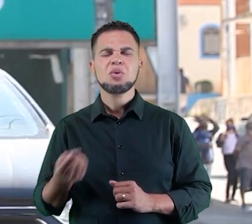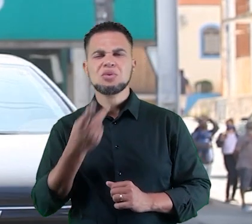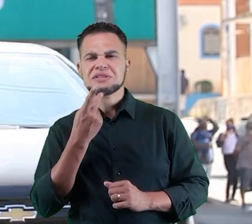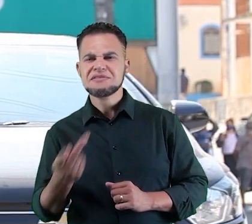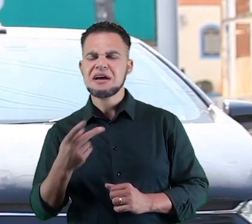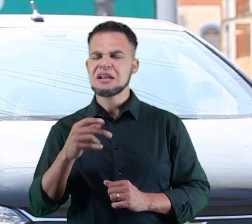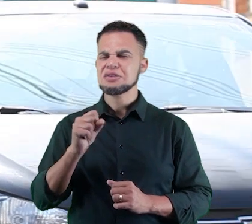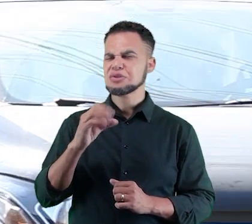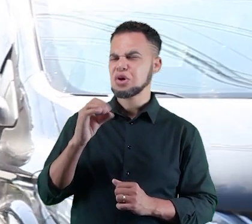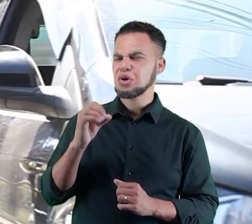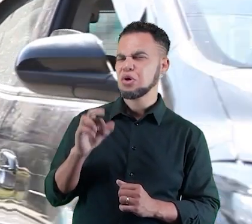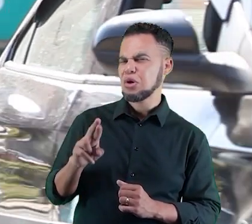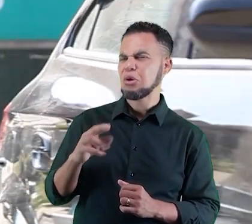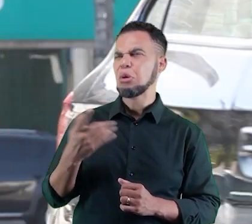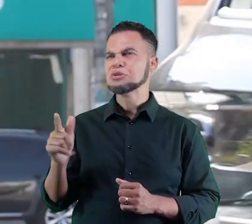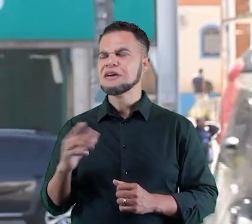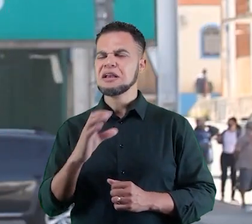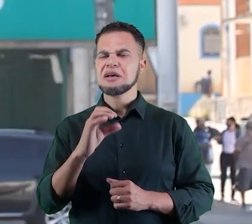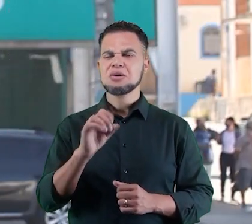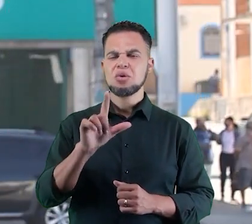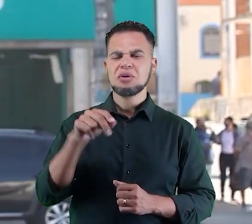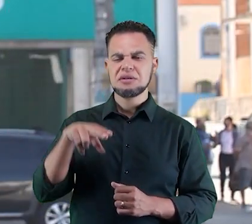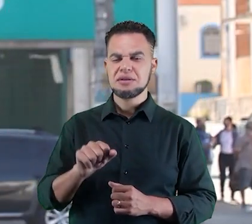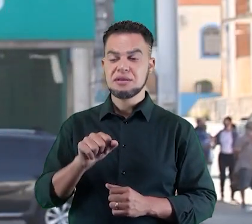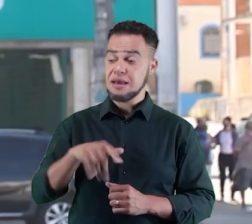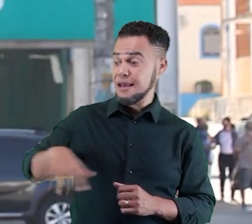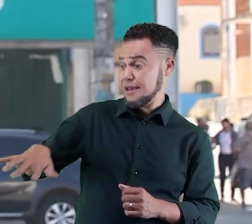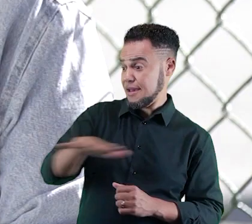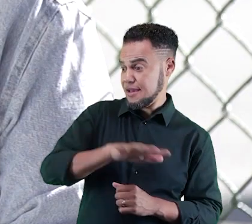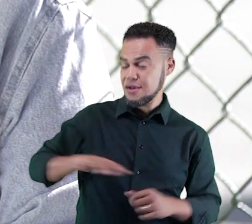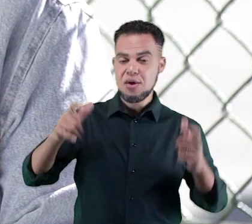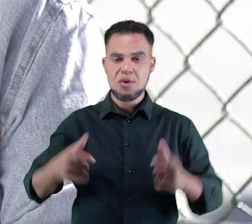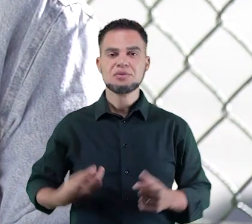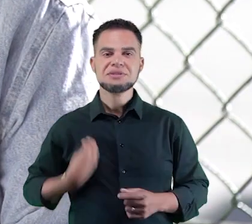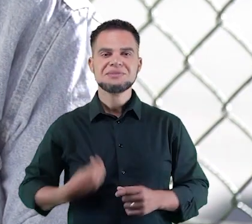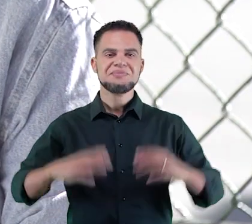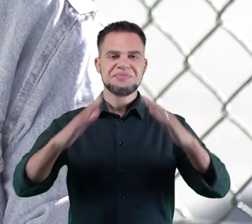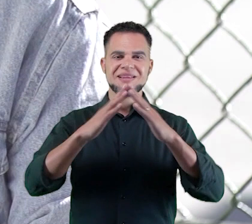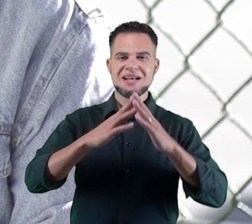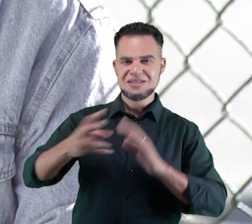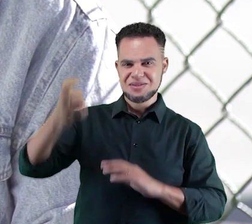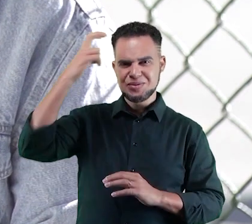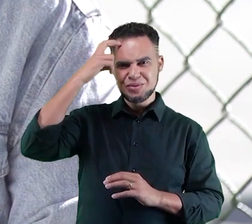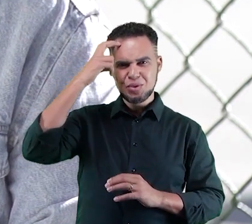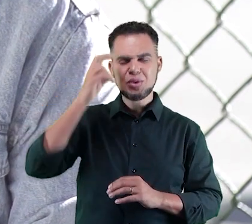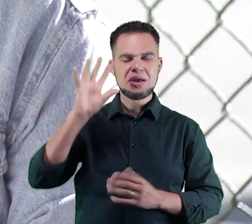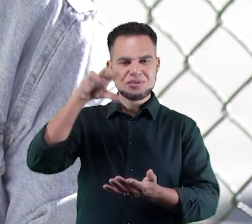Some say Morro... Socó, others, say Colina, here, where we are,